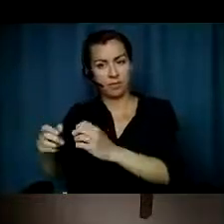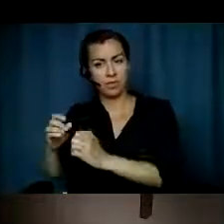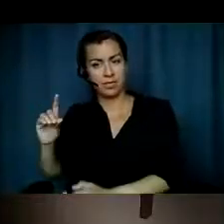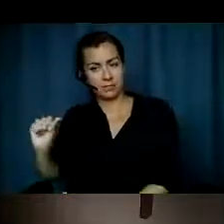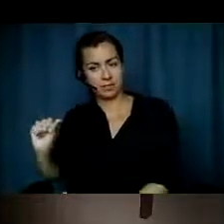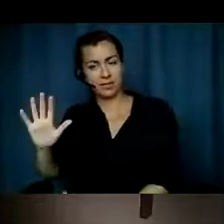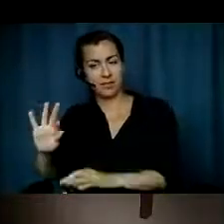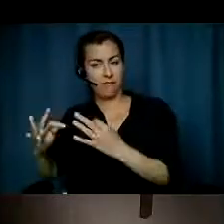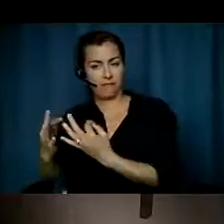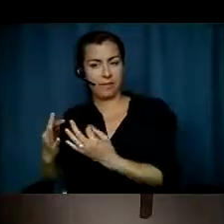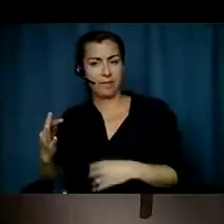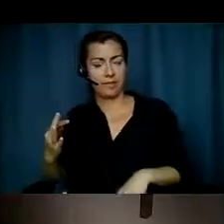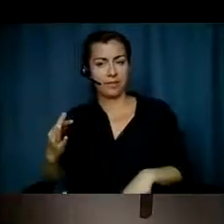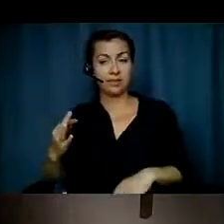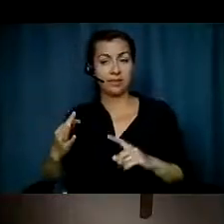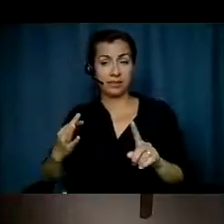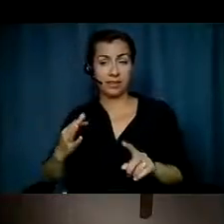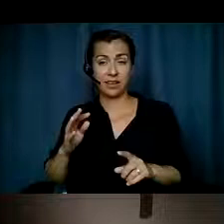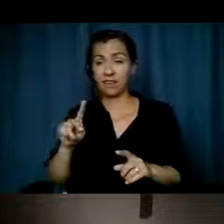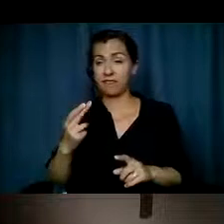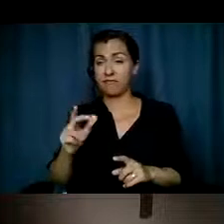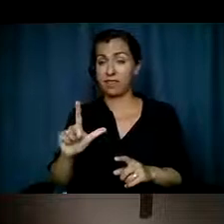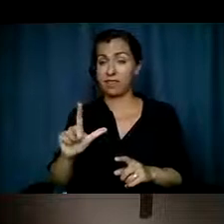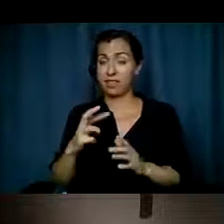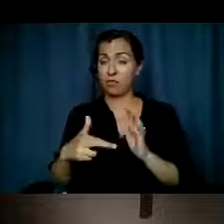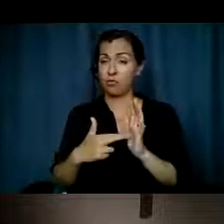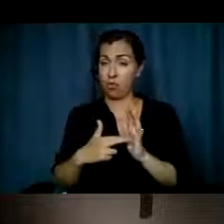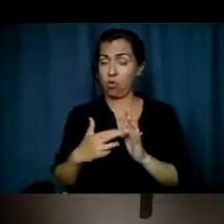So that they can see that positive change,